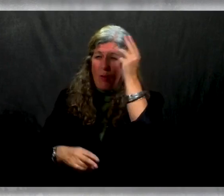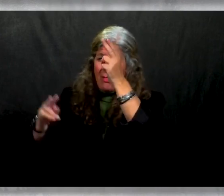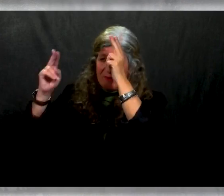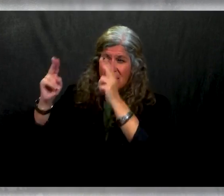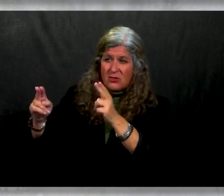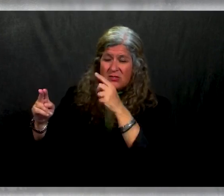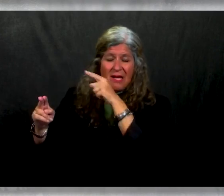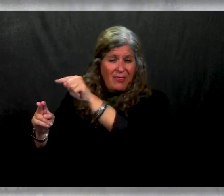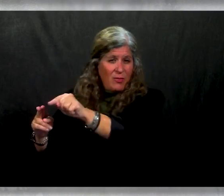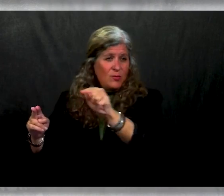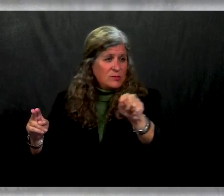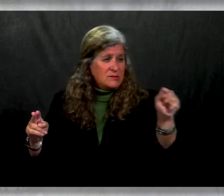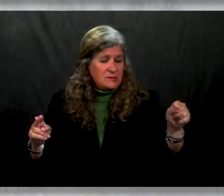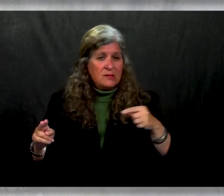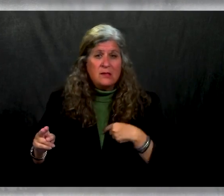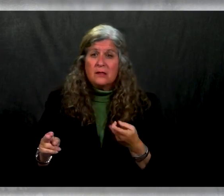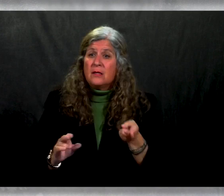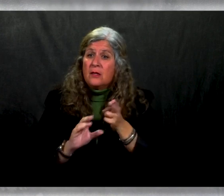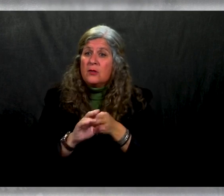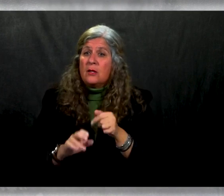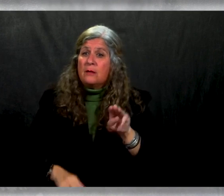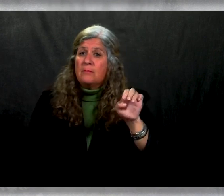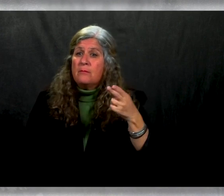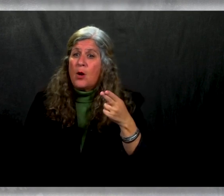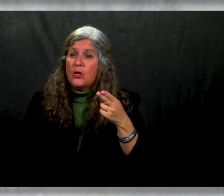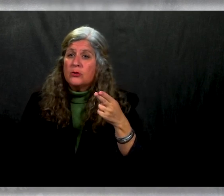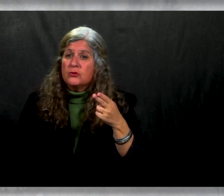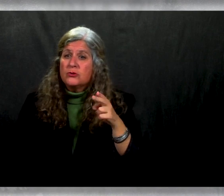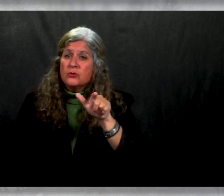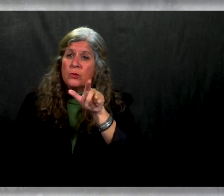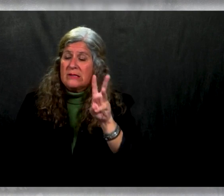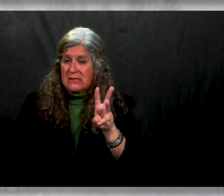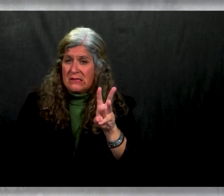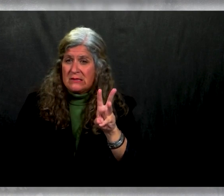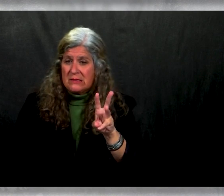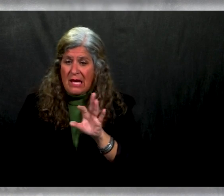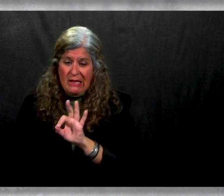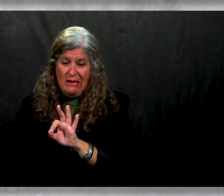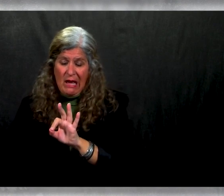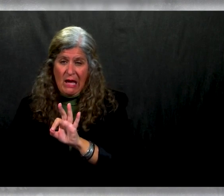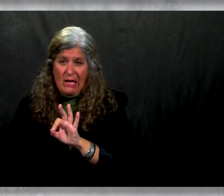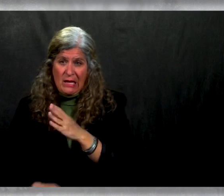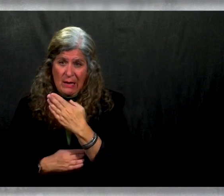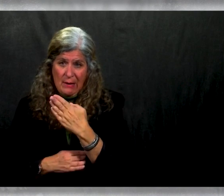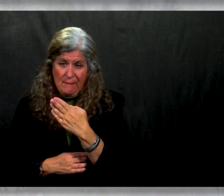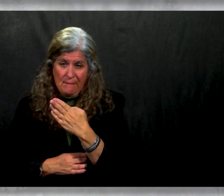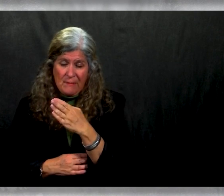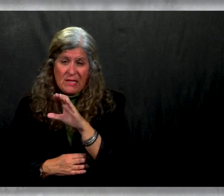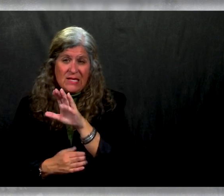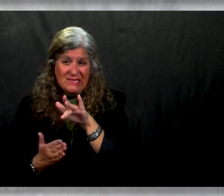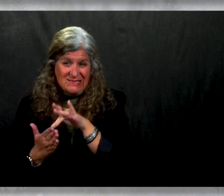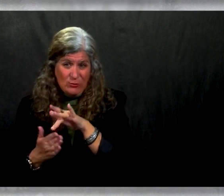Tune in live on March 26th at 9:00 AM CT or 1:00 PM CT for part two, where you'll be able to interact